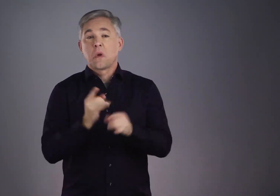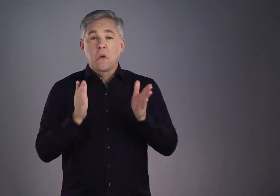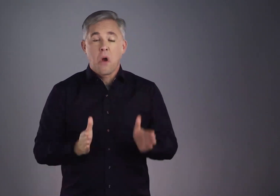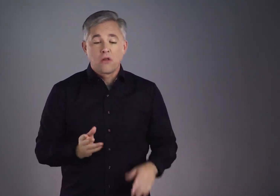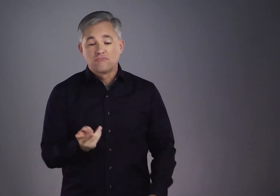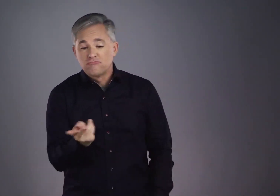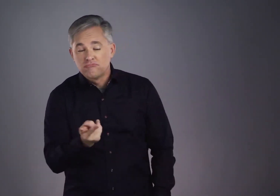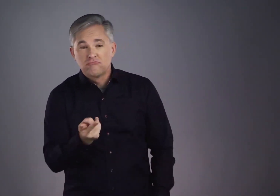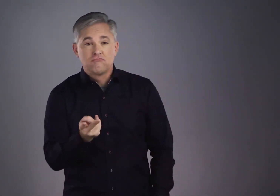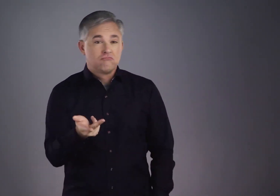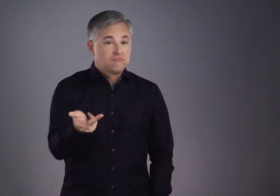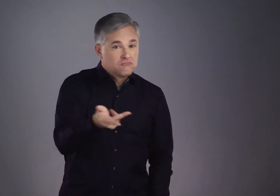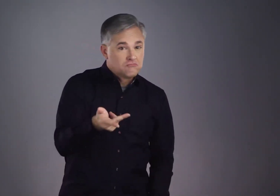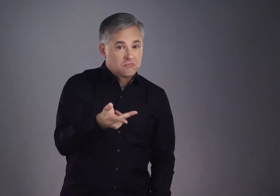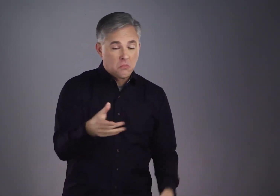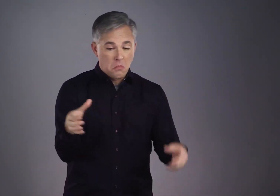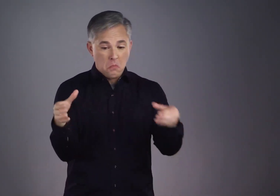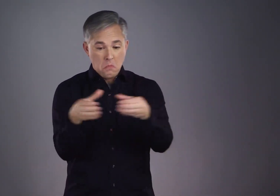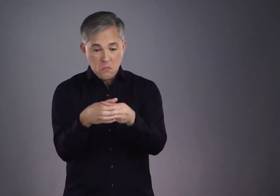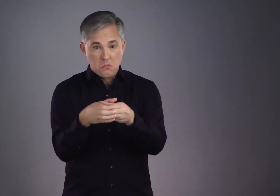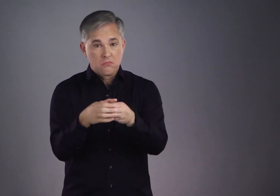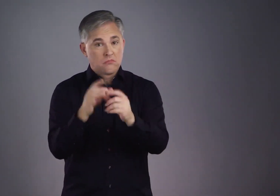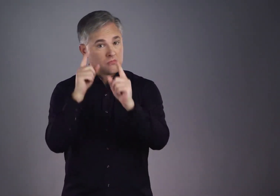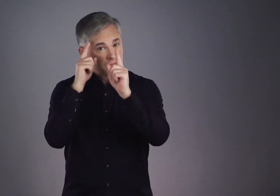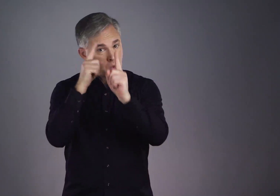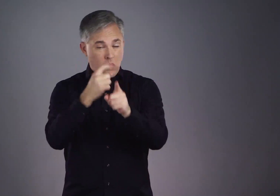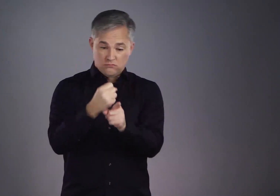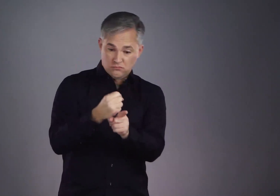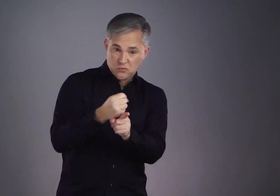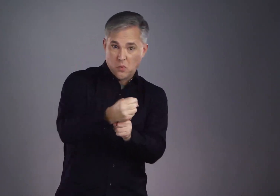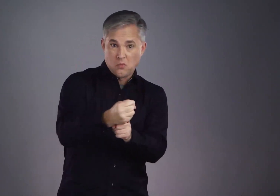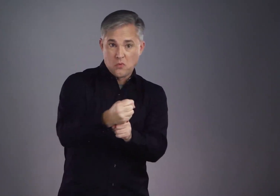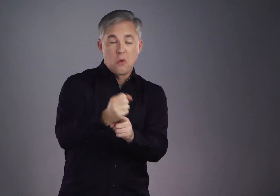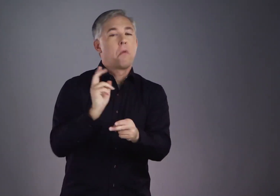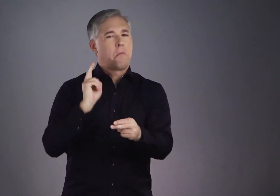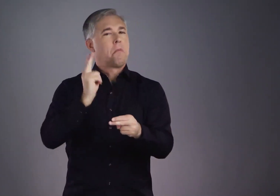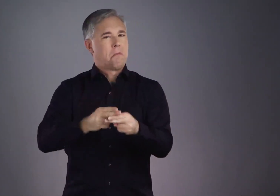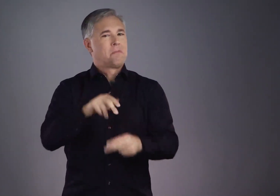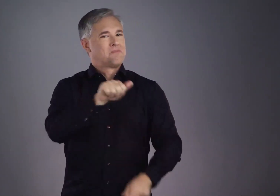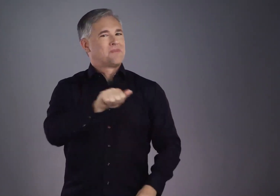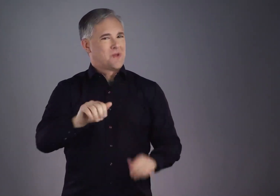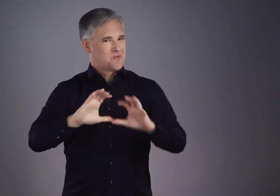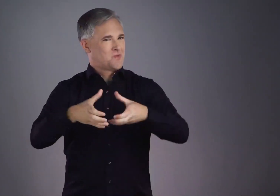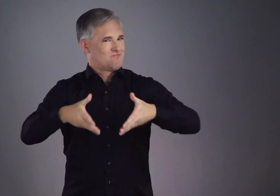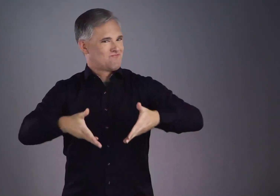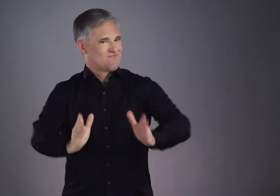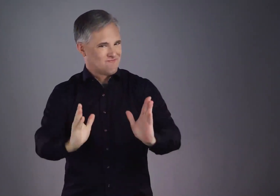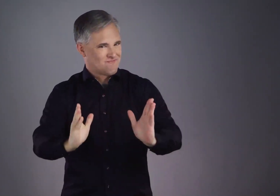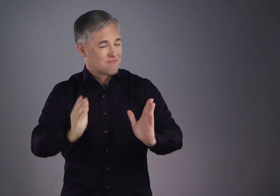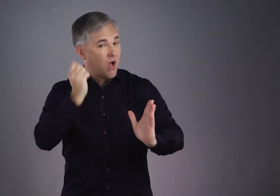may call themselves an A.A. group, provided that, as a group, they have no other affiliation.